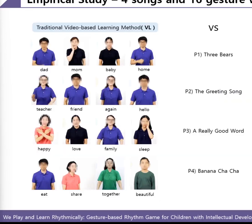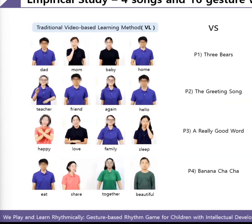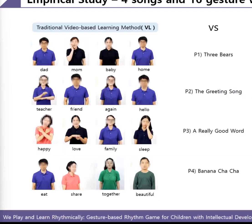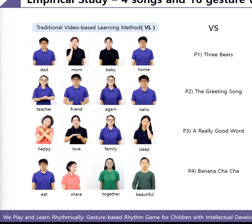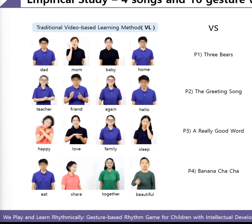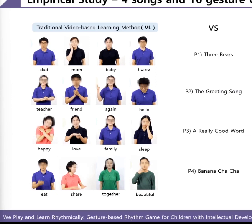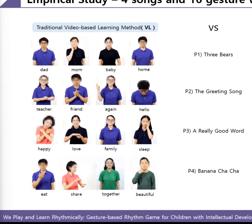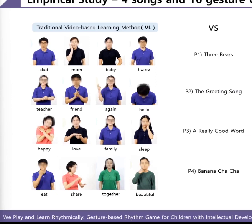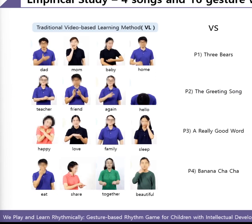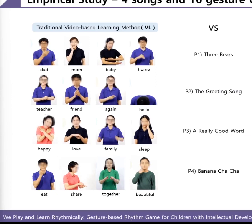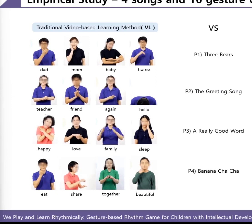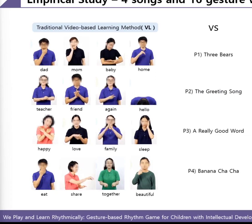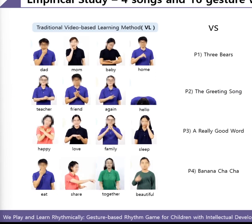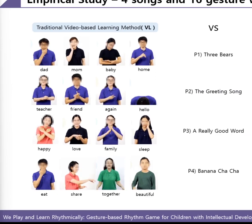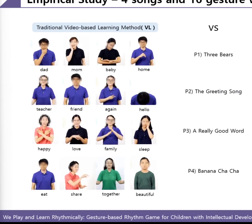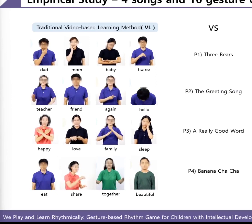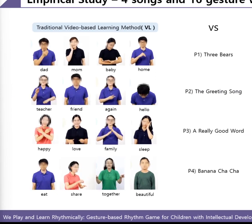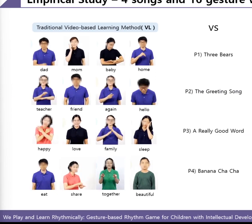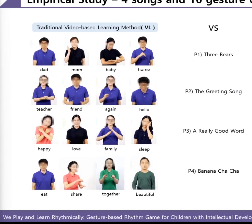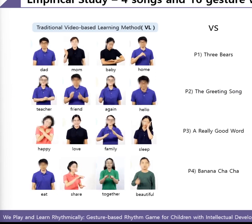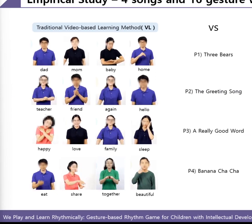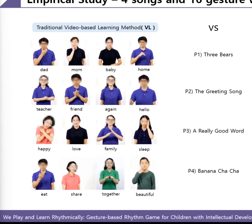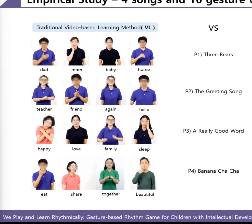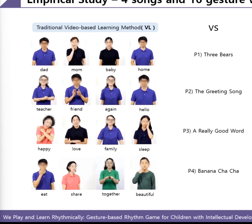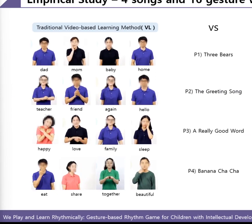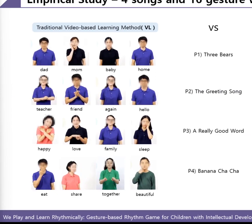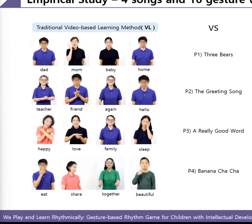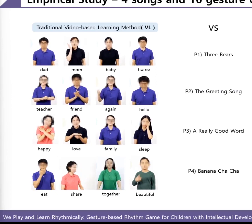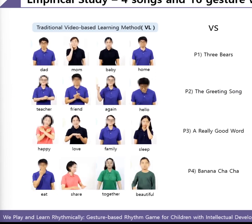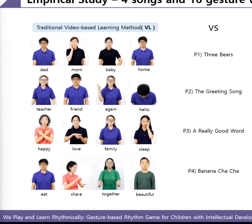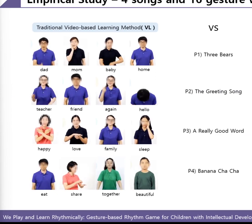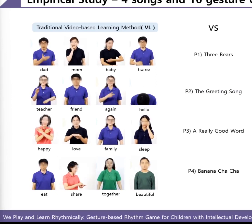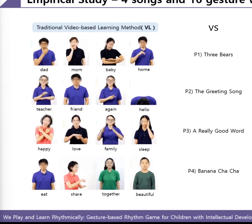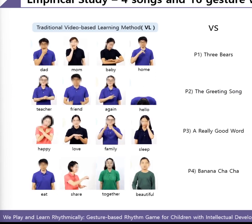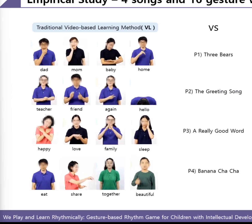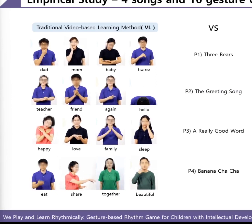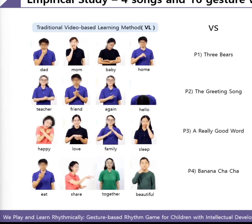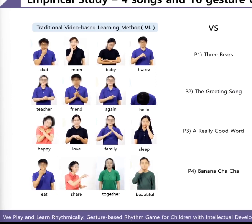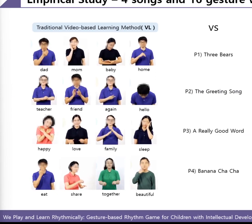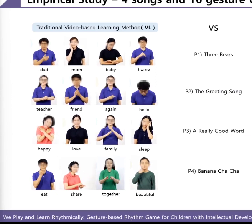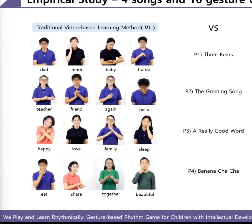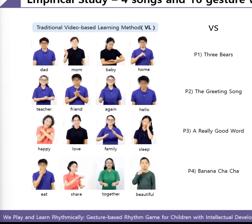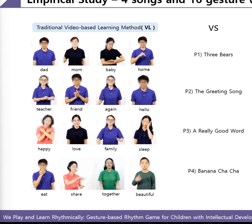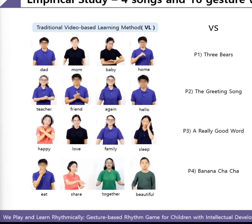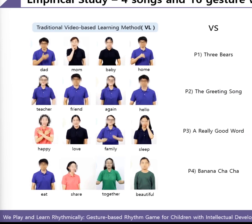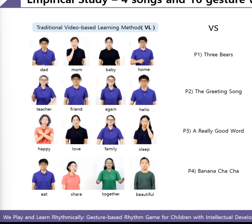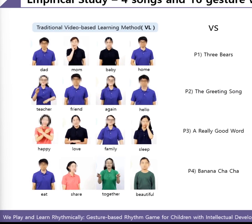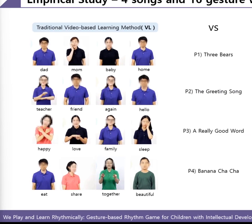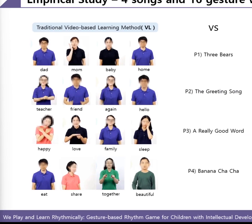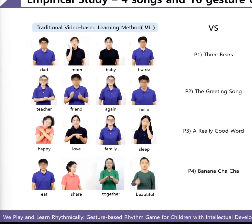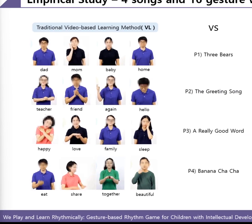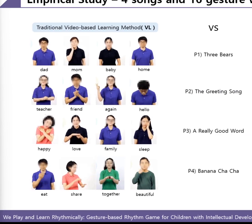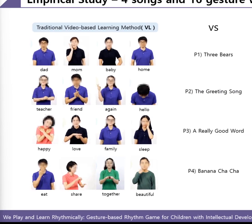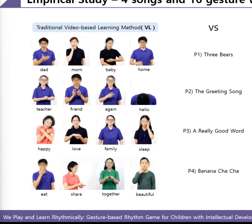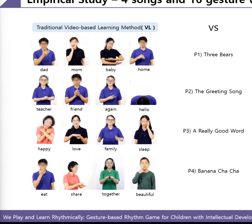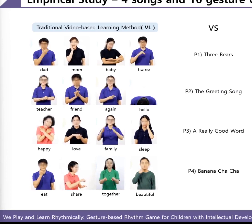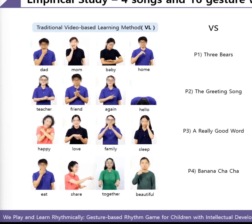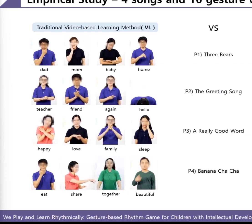To identify the usefulness of our game, we conducted a comparative study.